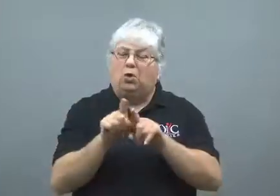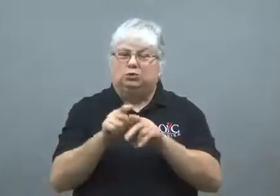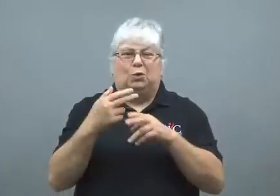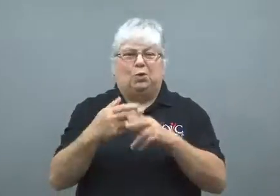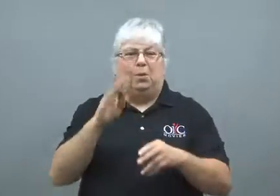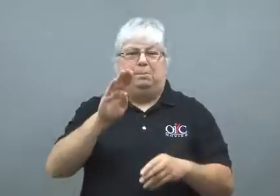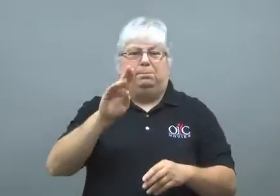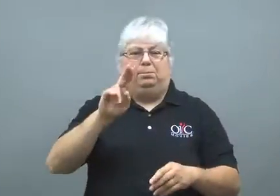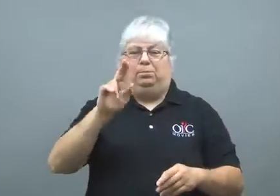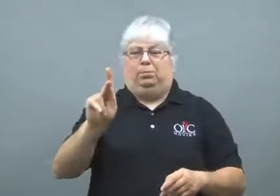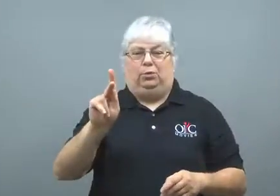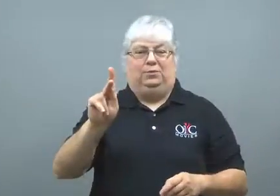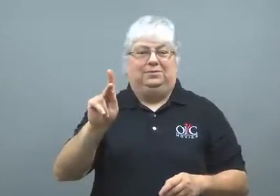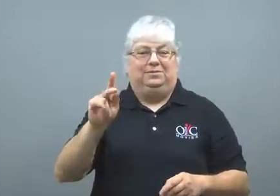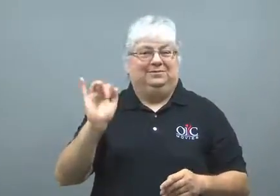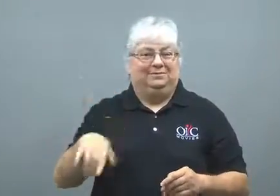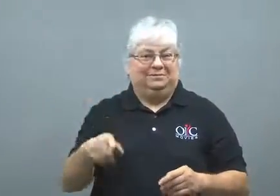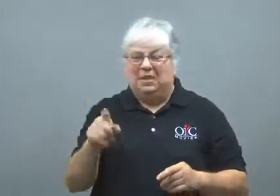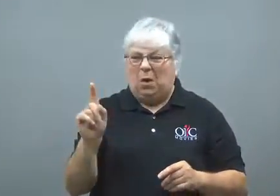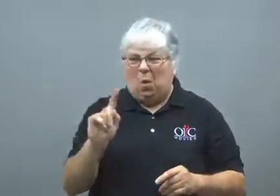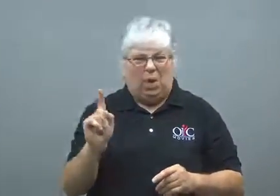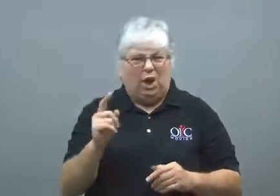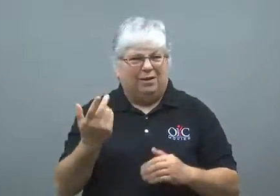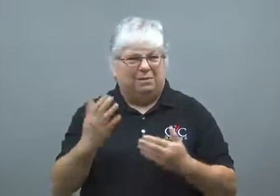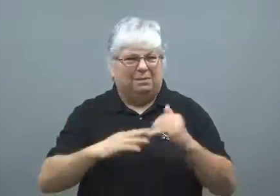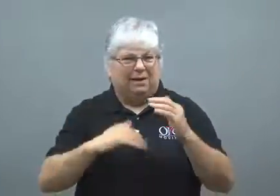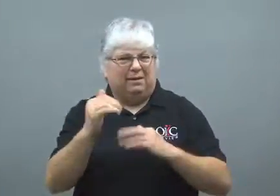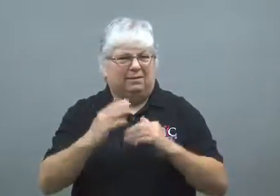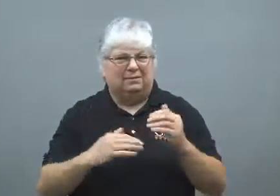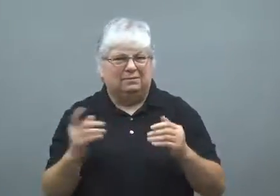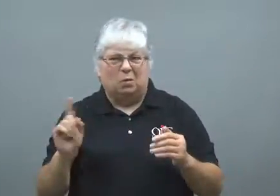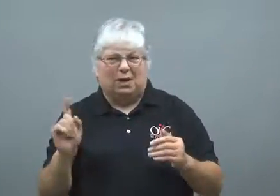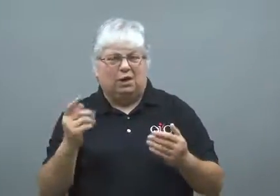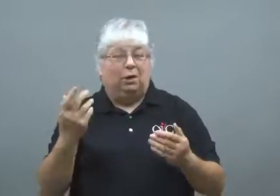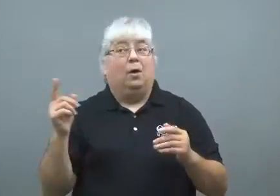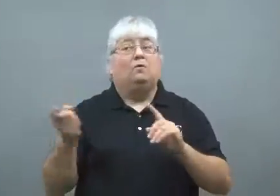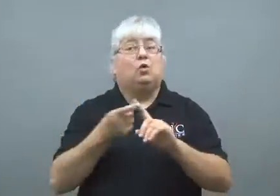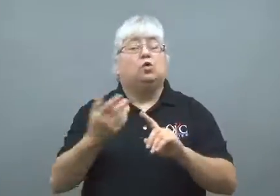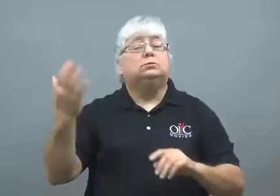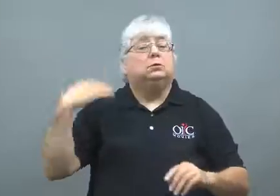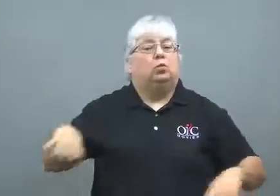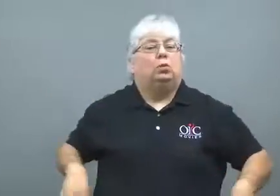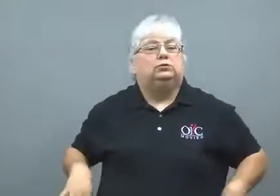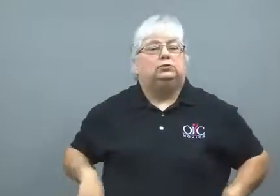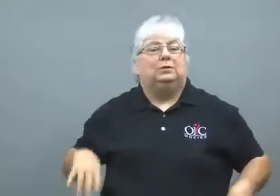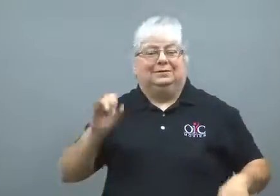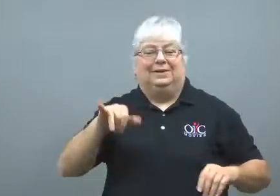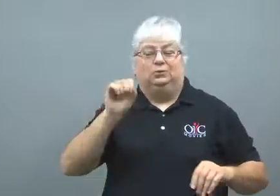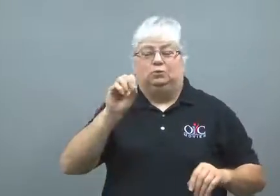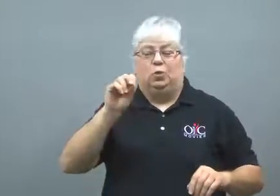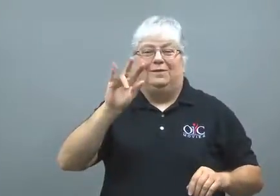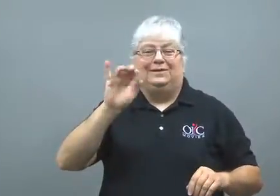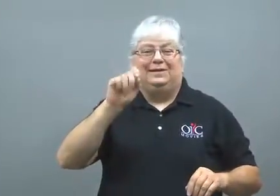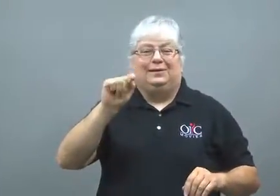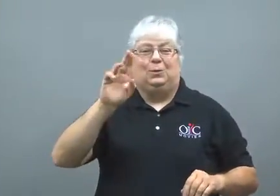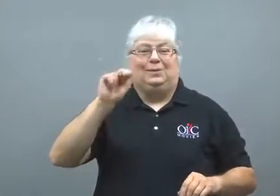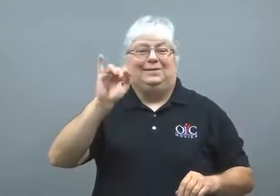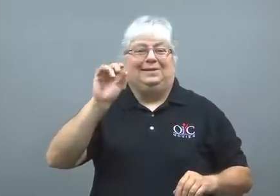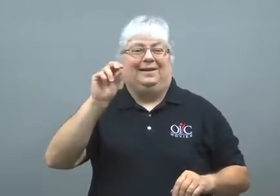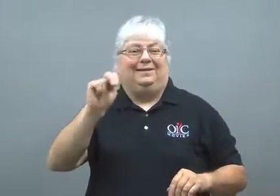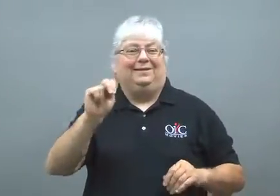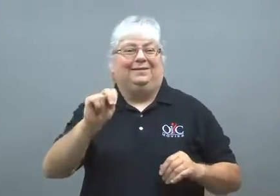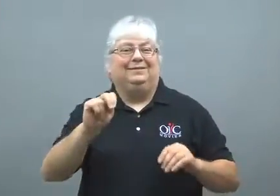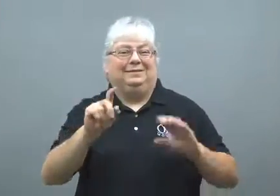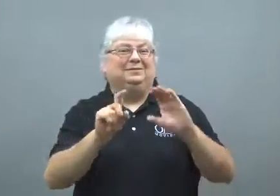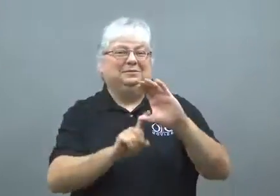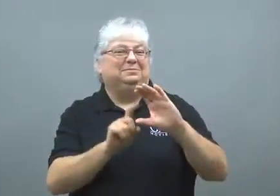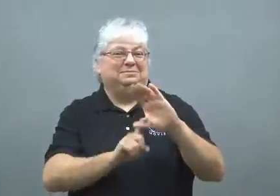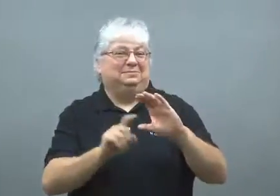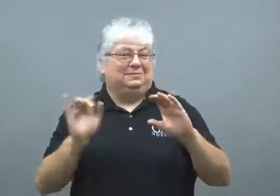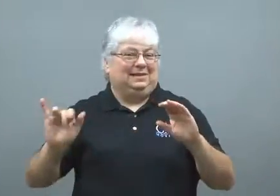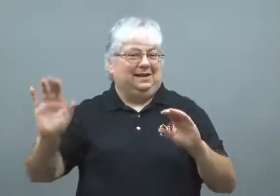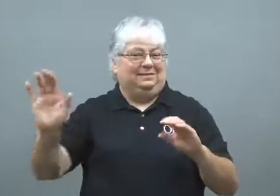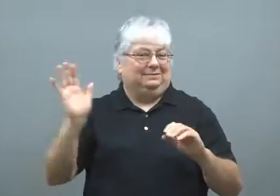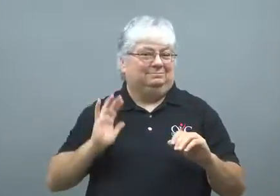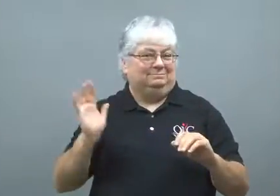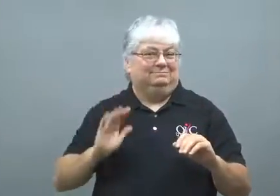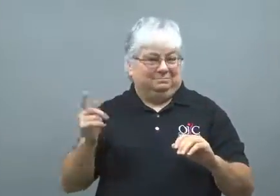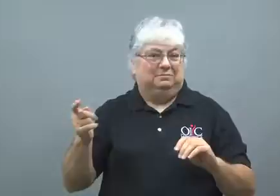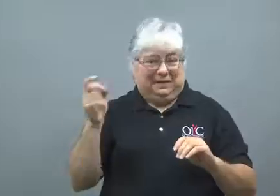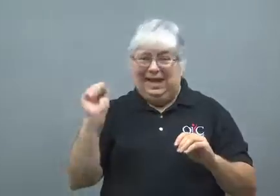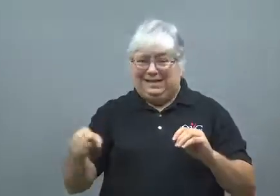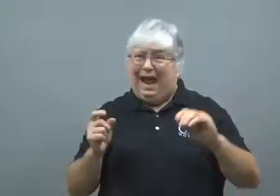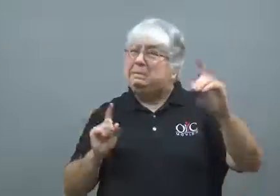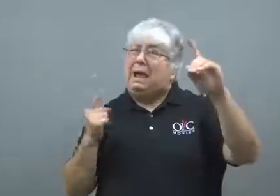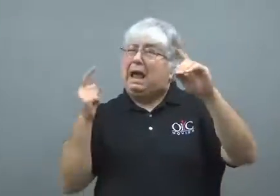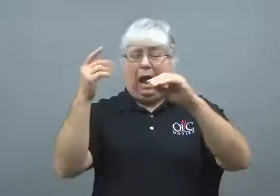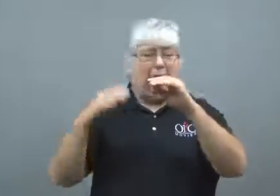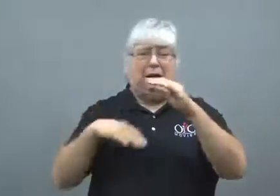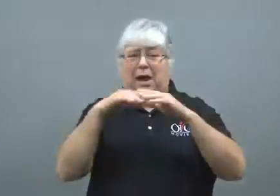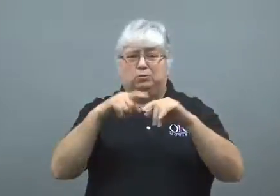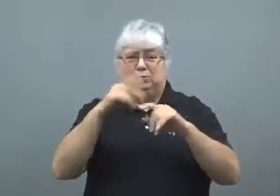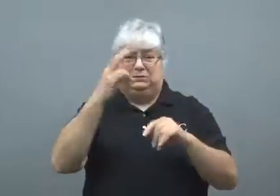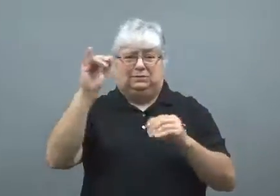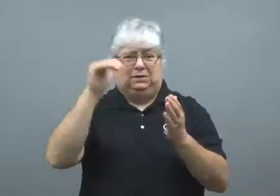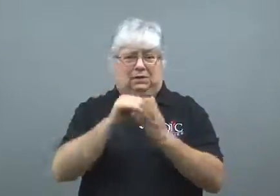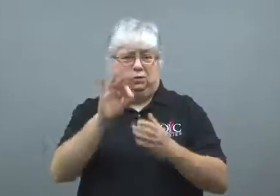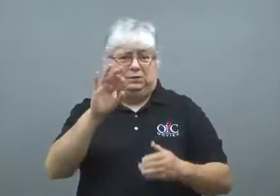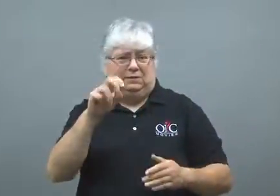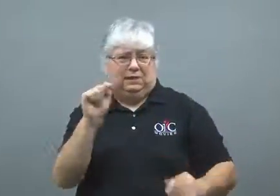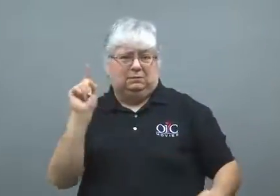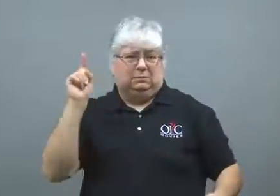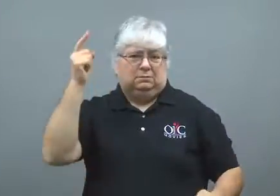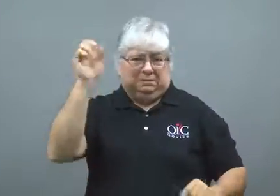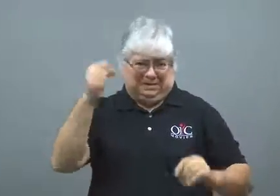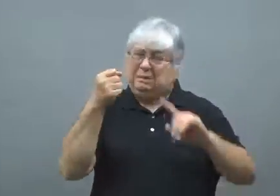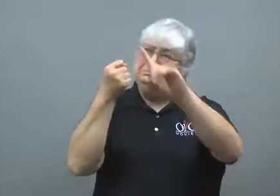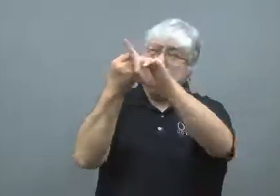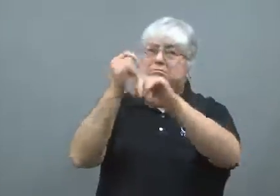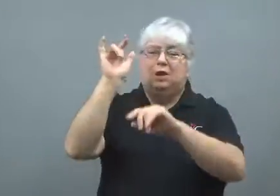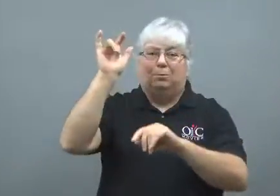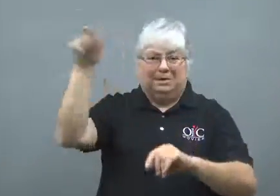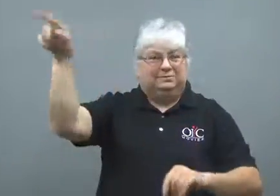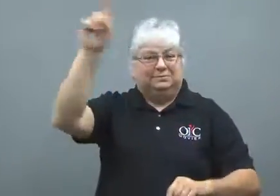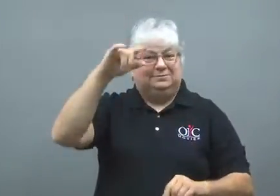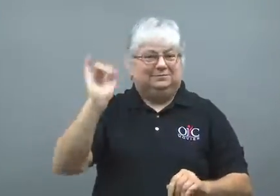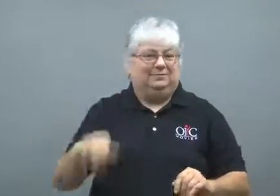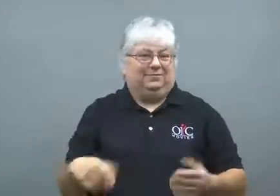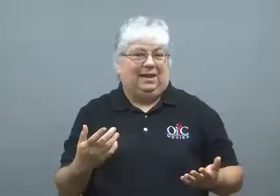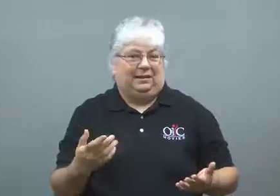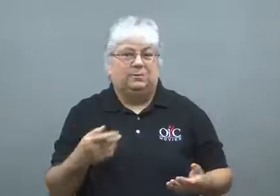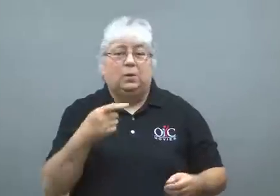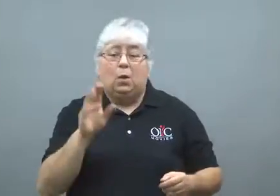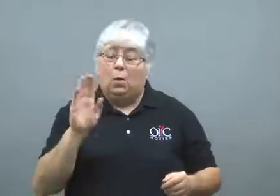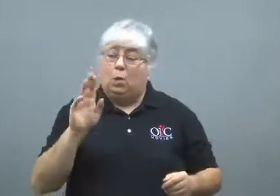It's also called a Buk. It was originally built in the Soviet Union.